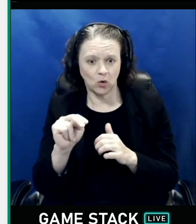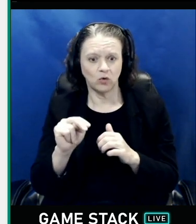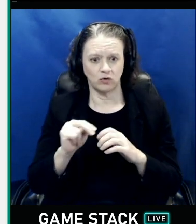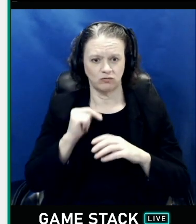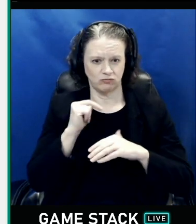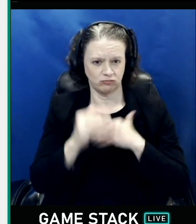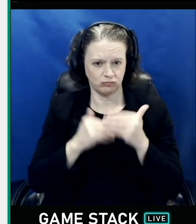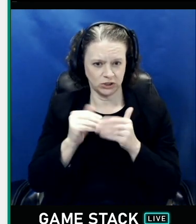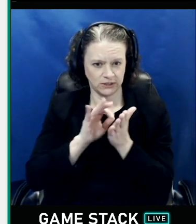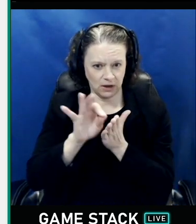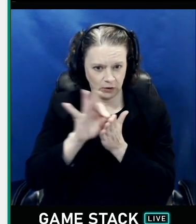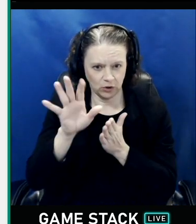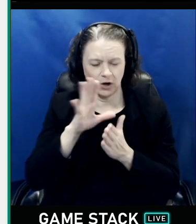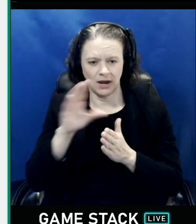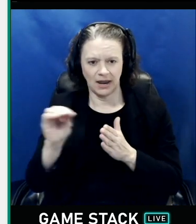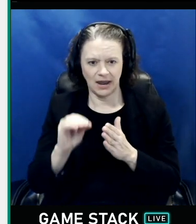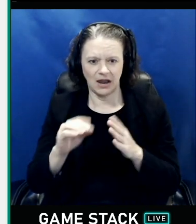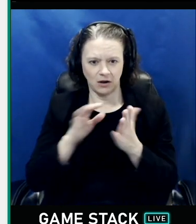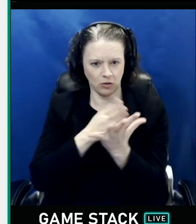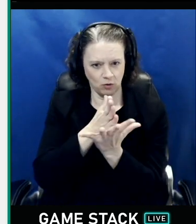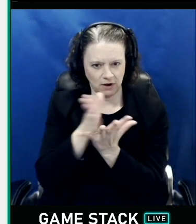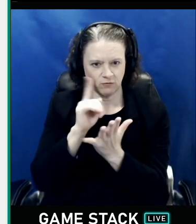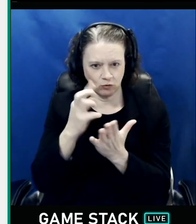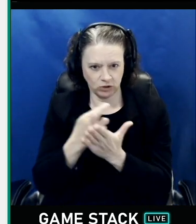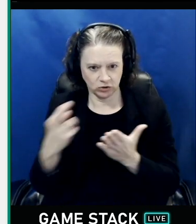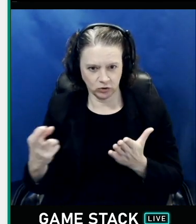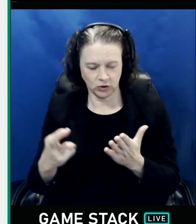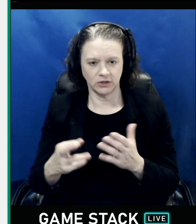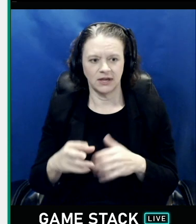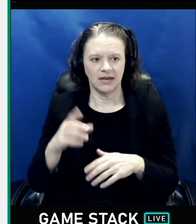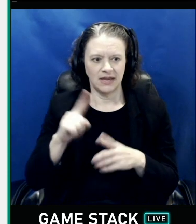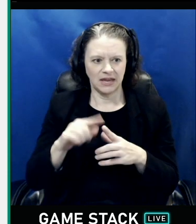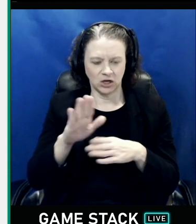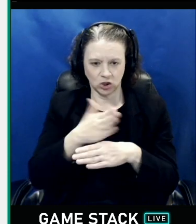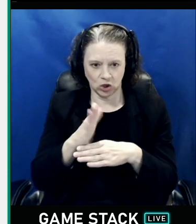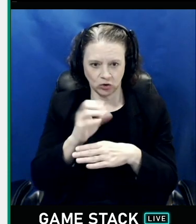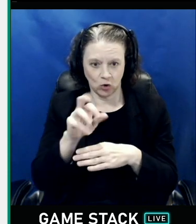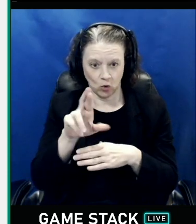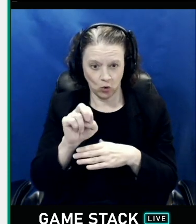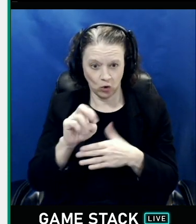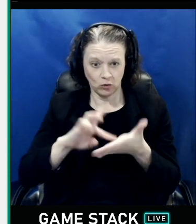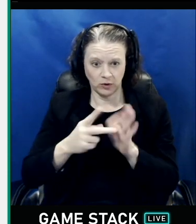they share core resources. Consequently, there may be architecture specific bandwidth and latency trade-offs.